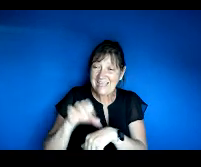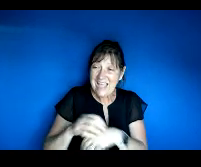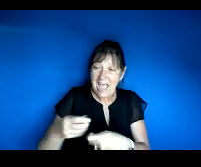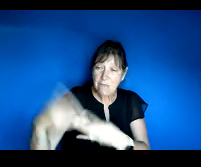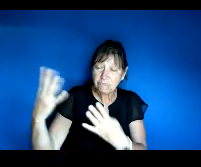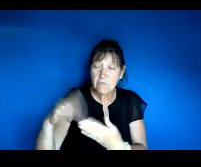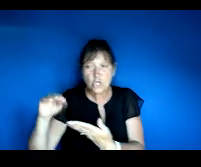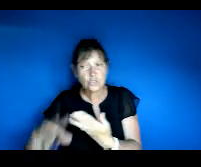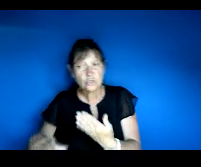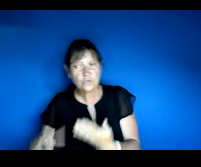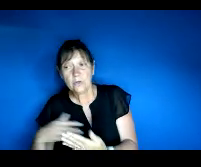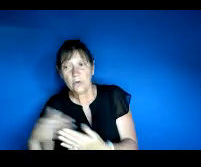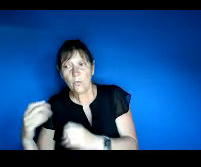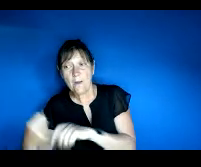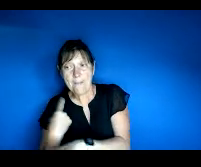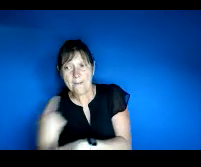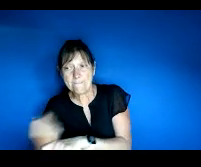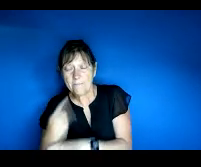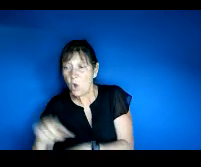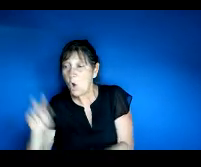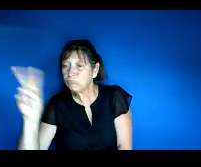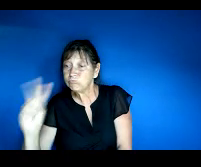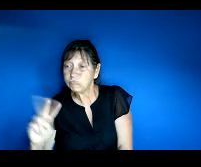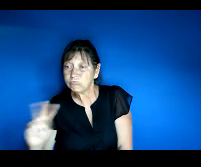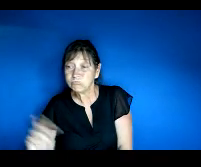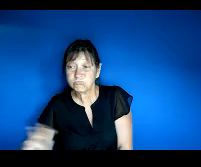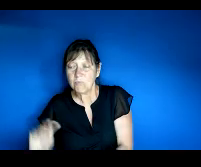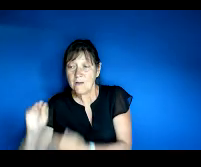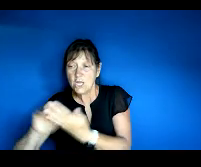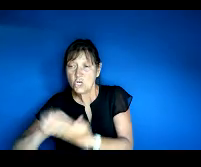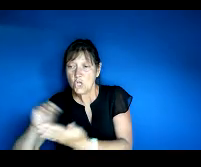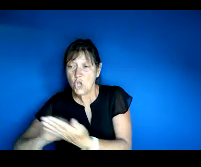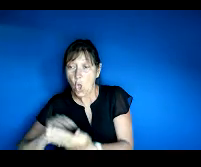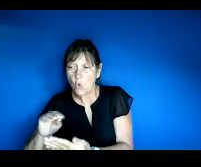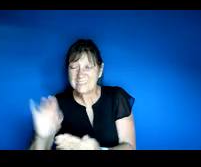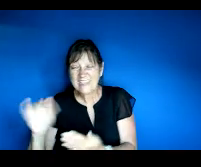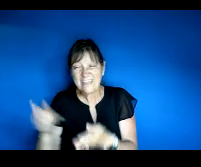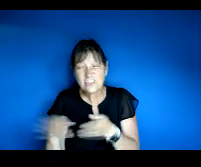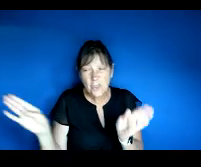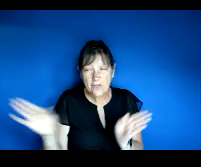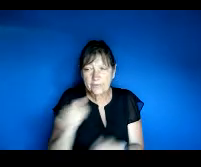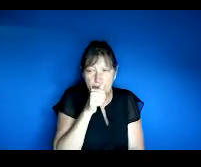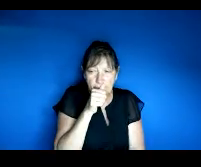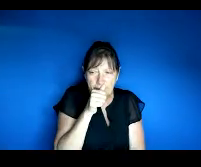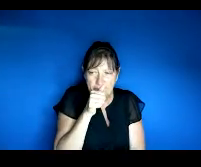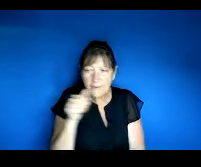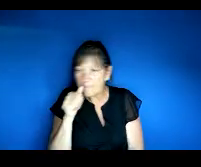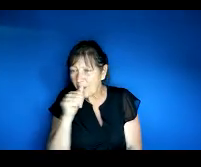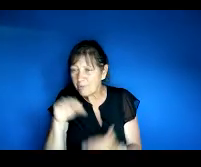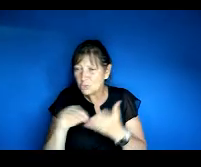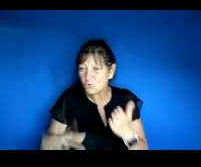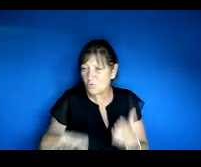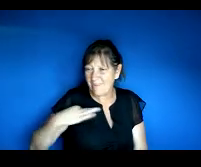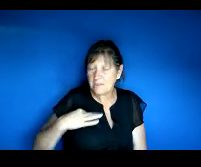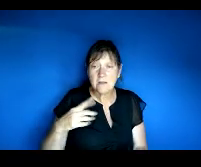They get an email notification each time notes are uploaded. That's generally how that accommodation works. However, there are faculty who just do this